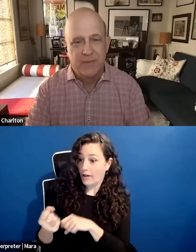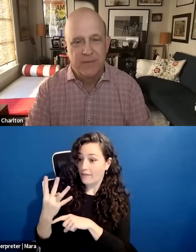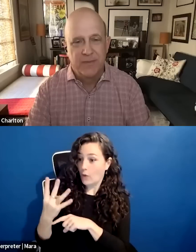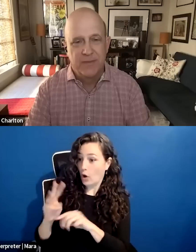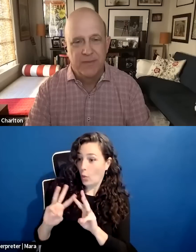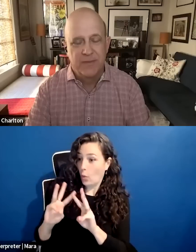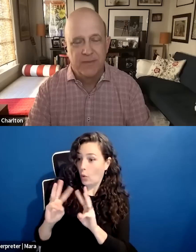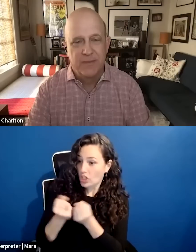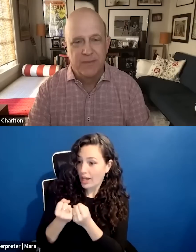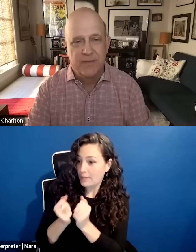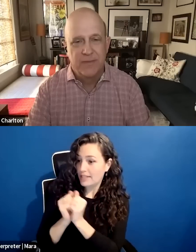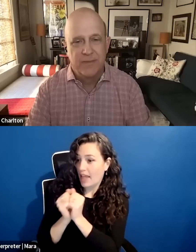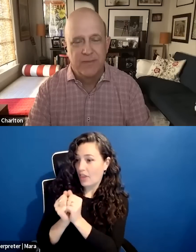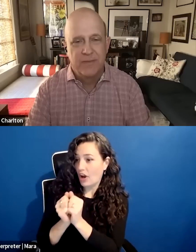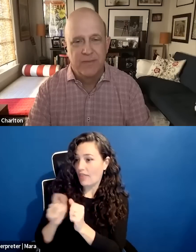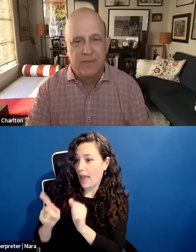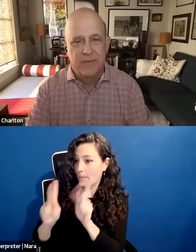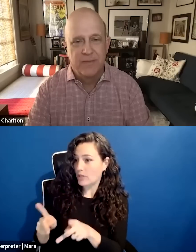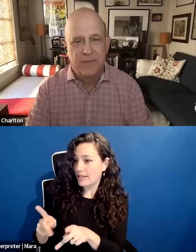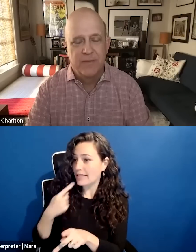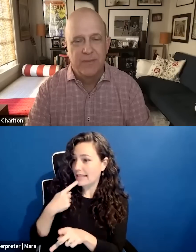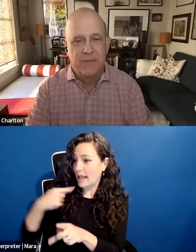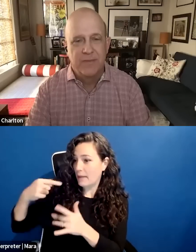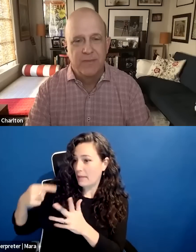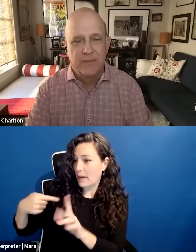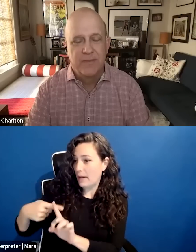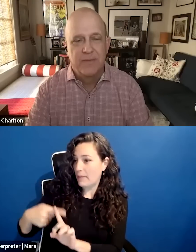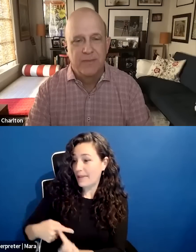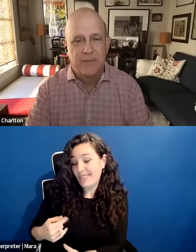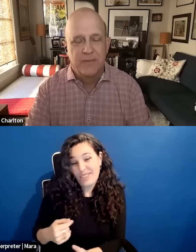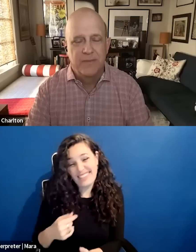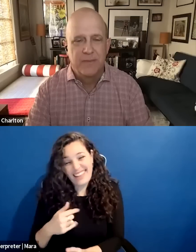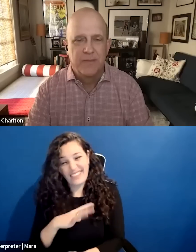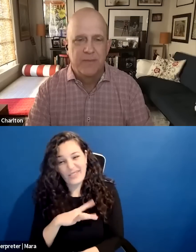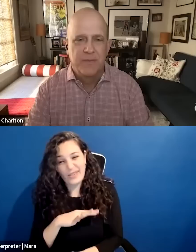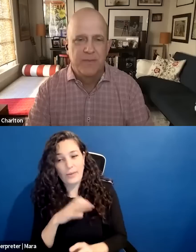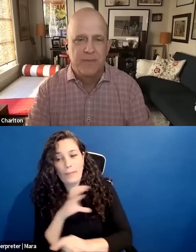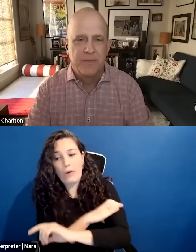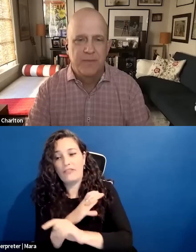So that's like a really powerful thing for you to track because I think often